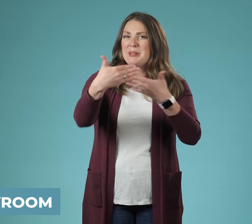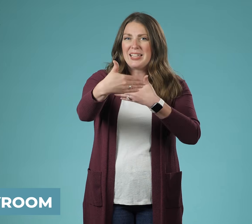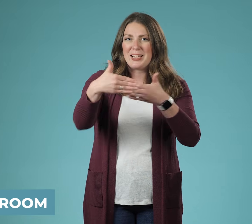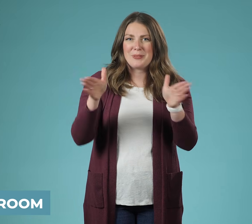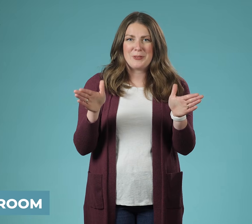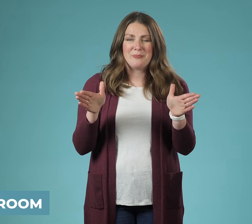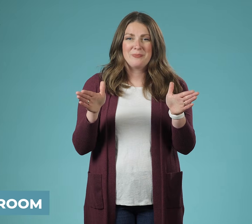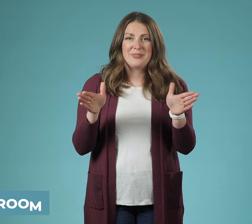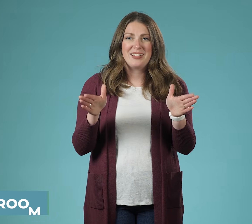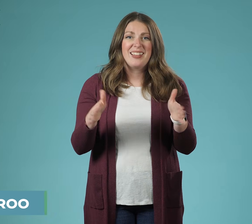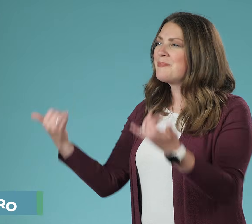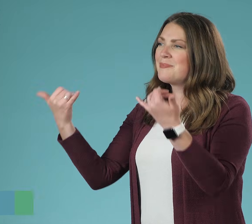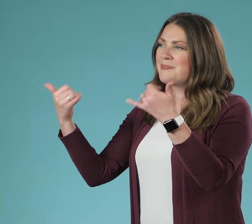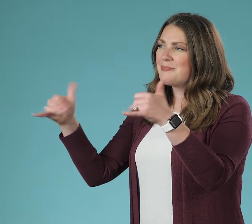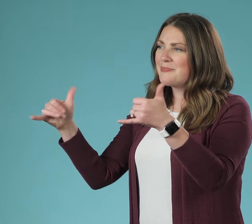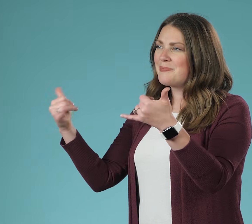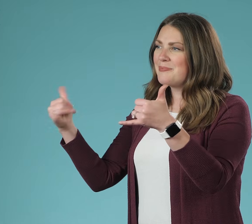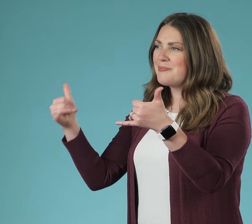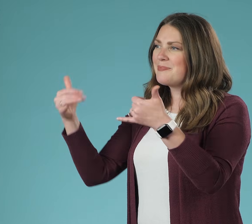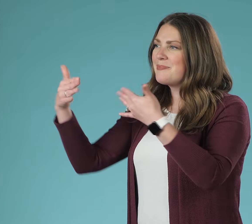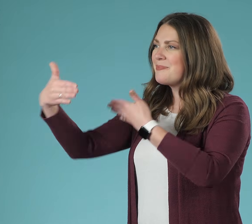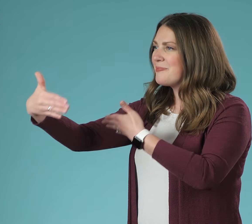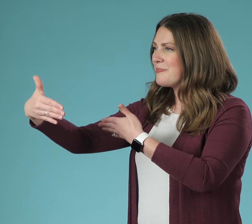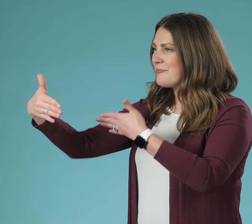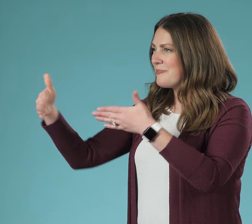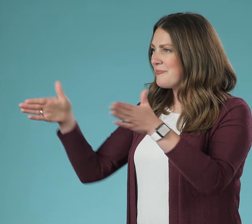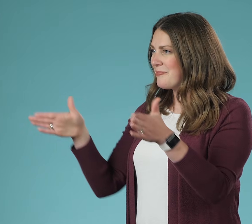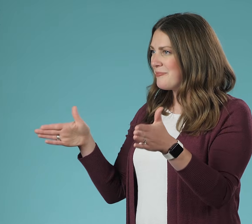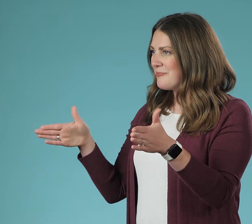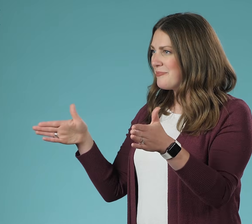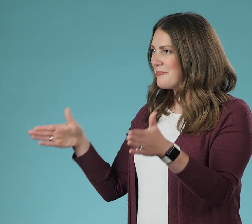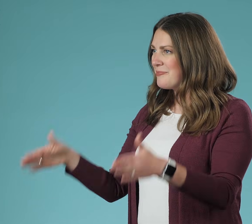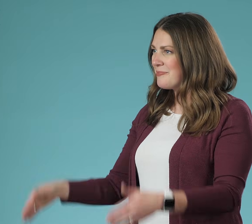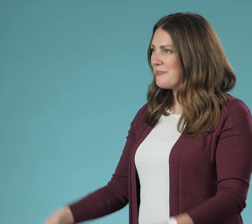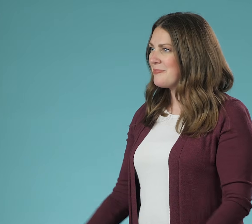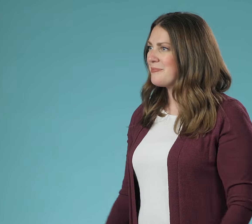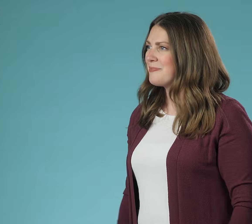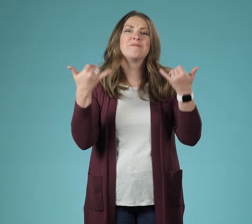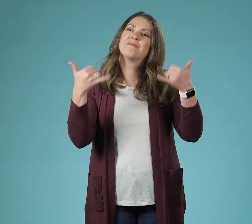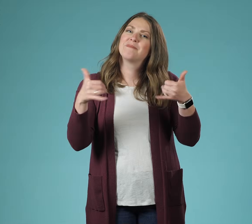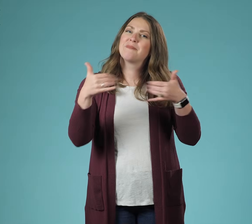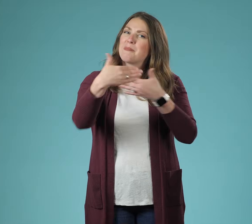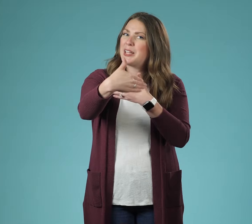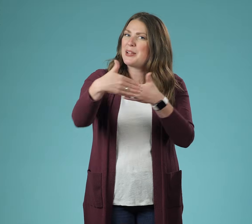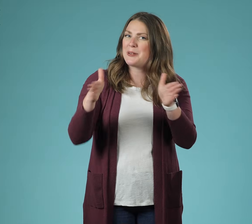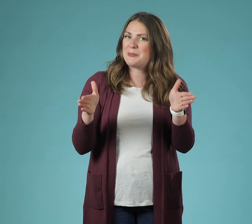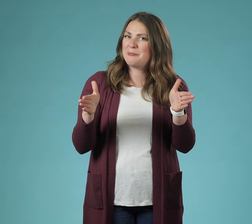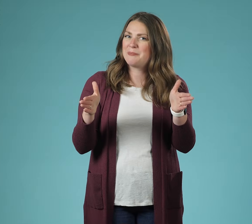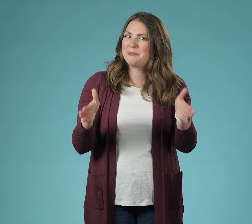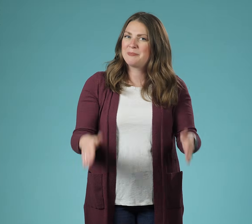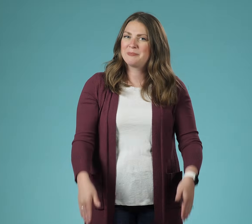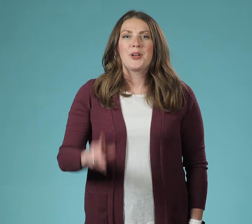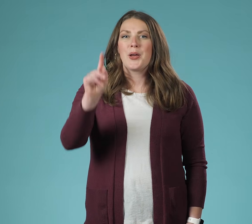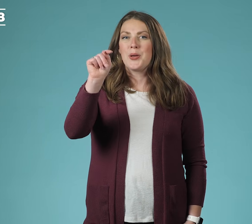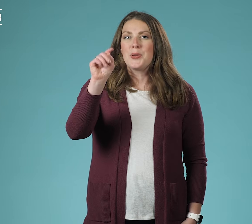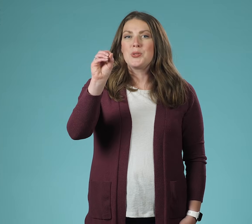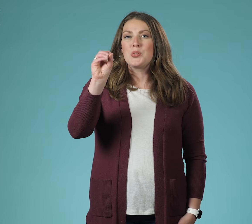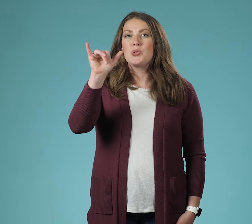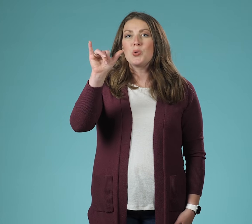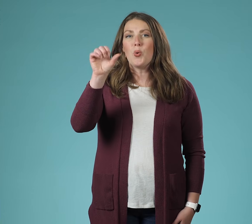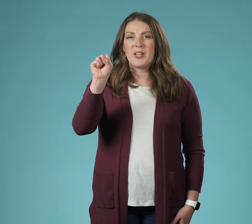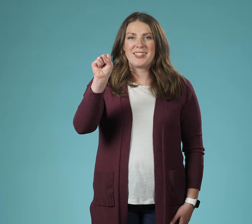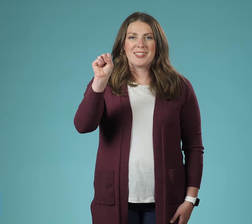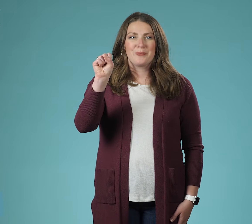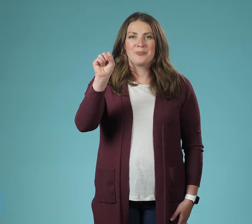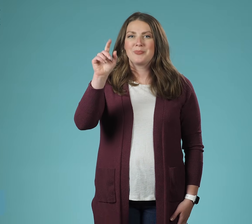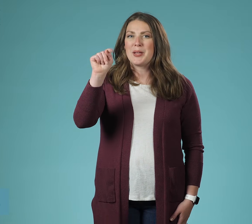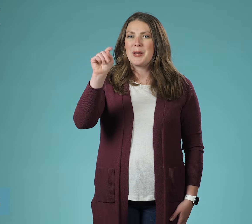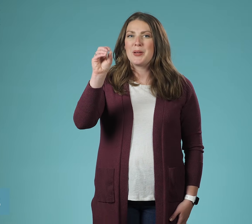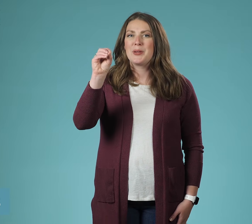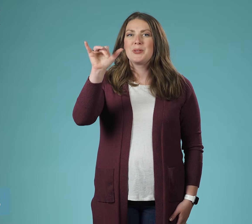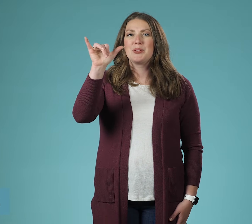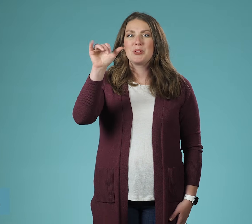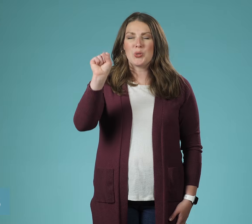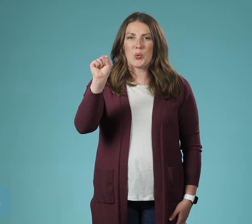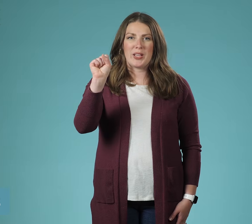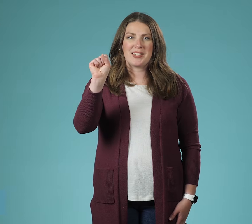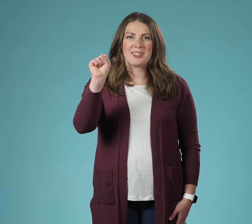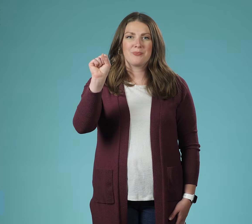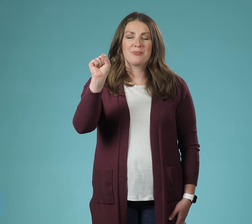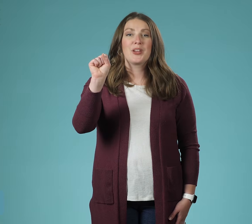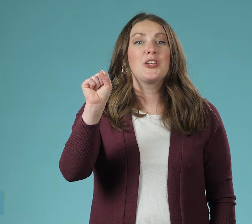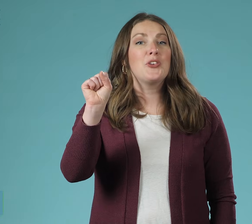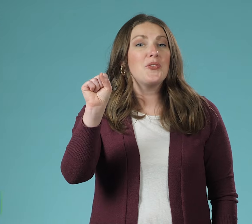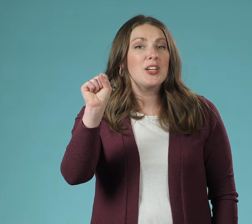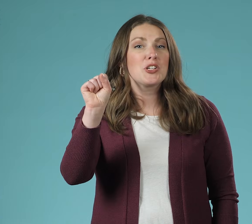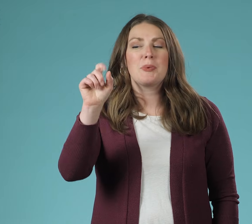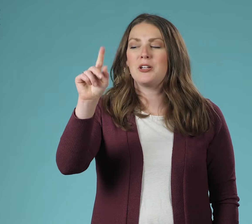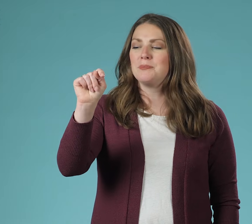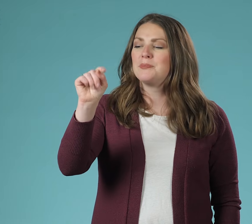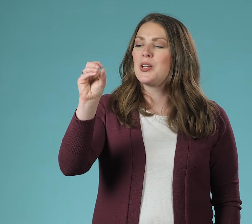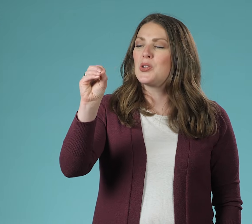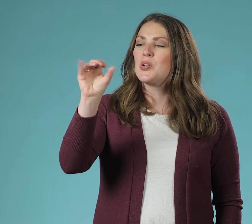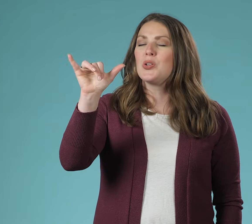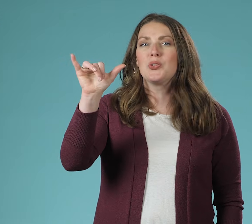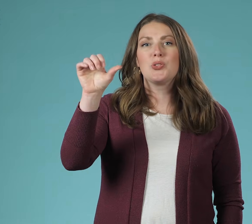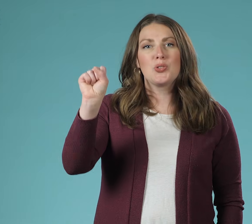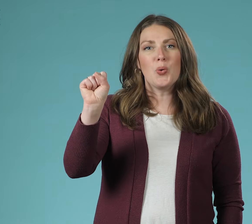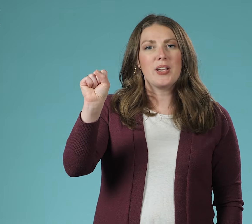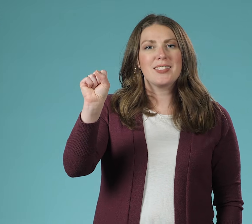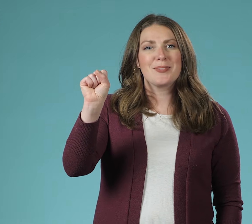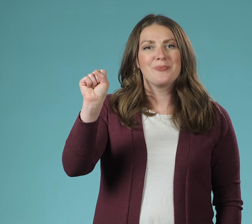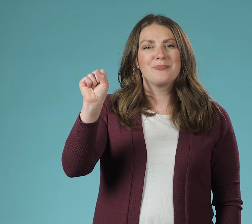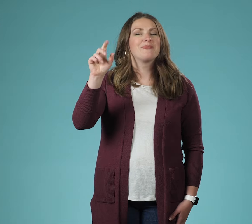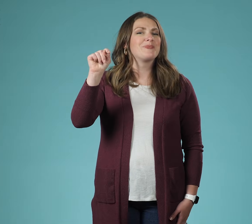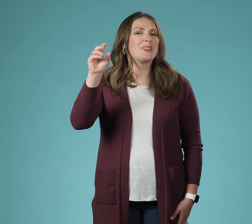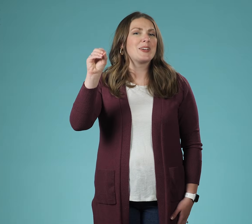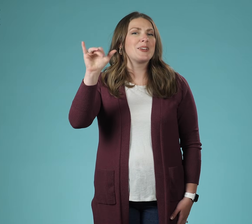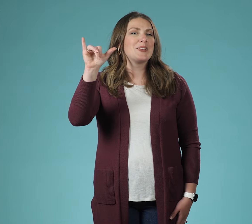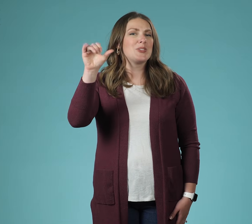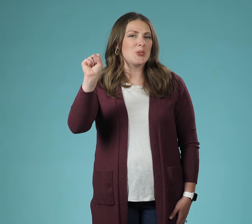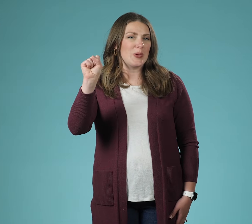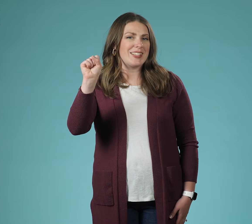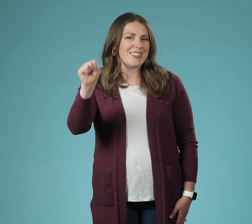playroom', it's the sign 'play and room' together 'playroom'. 'Toys' you fingerspell t o y s, 'toys'.